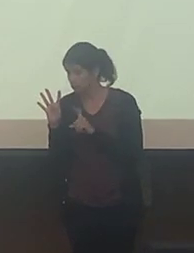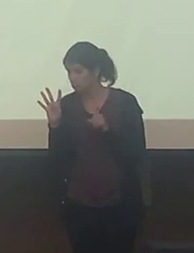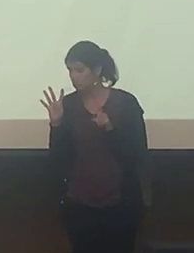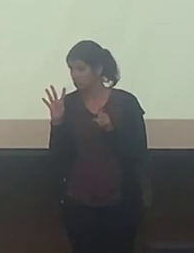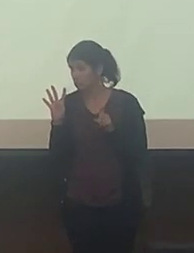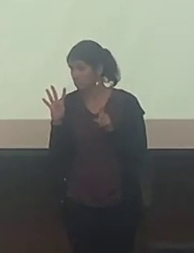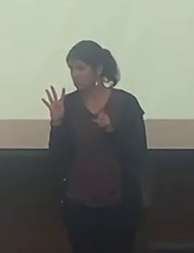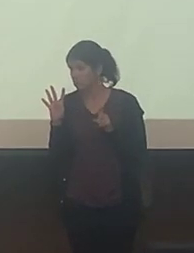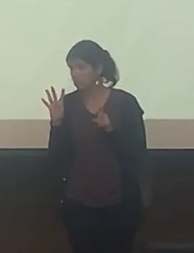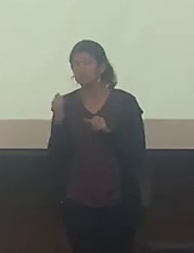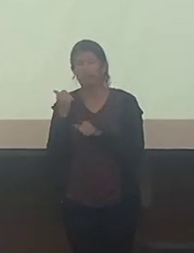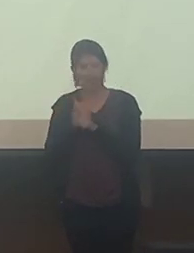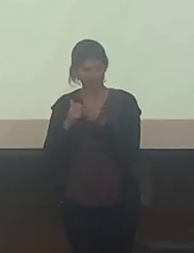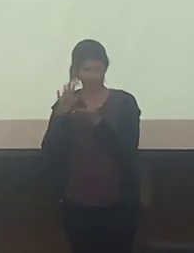every institution has a fight before